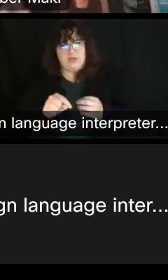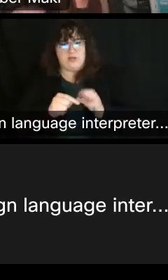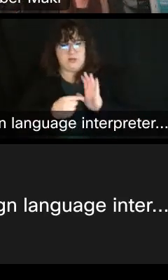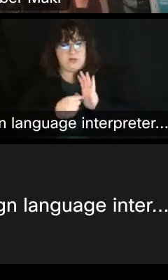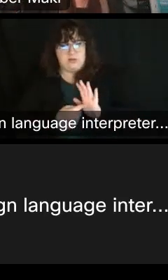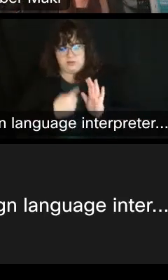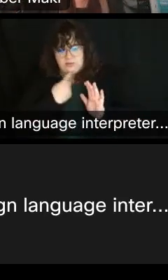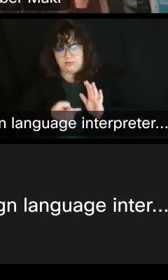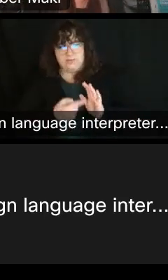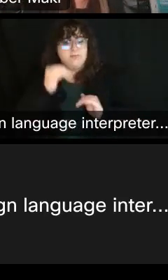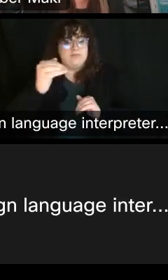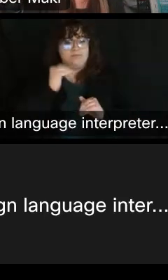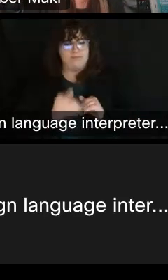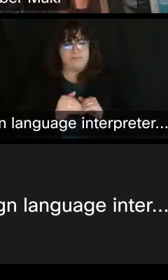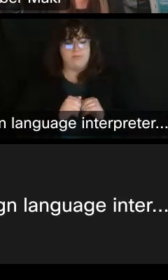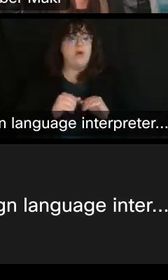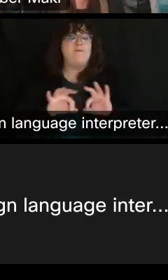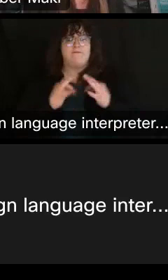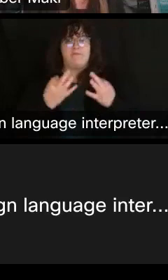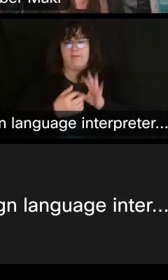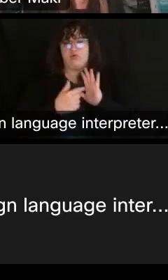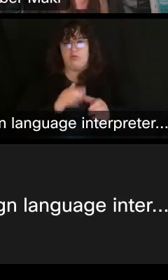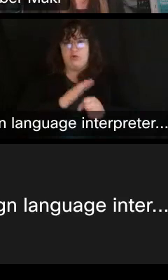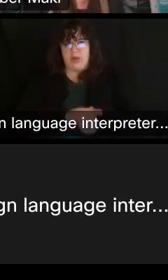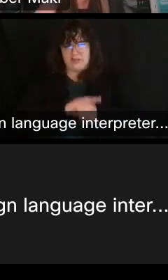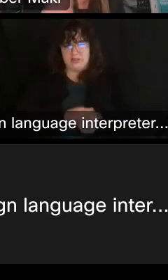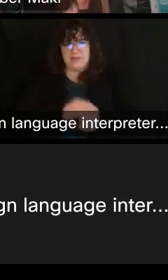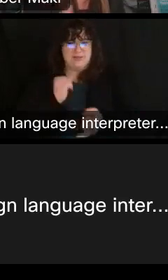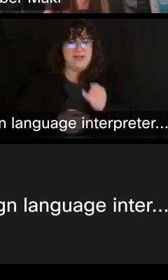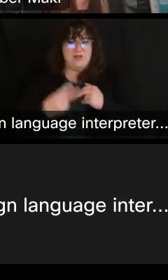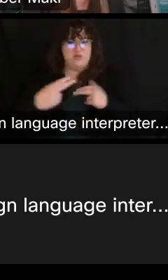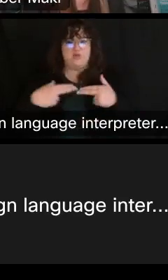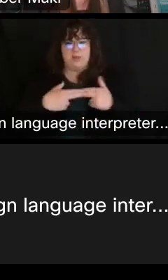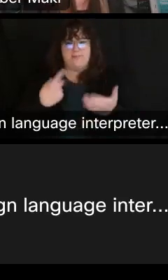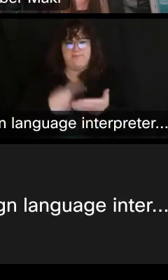On the last two slides I'm going to go over pros and cons for the different ways in which